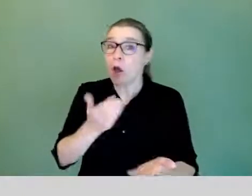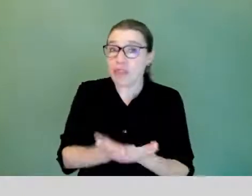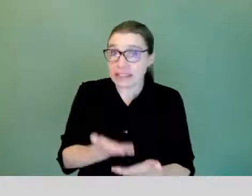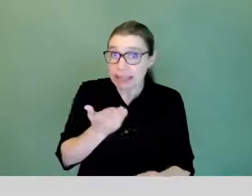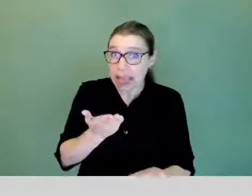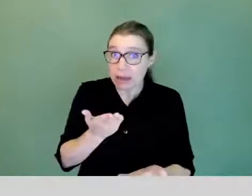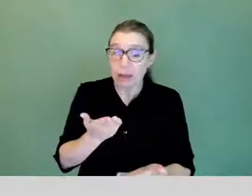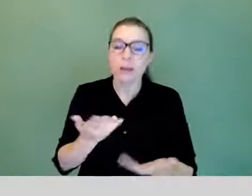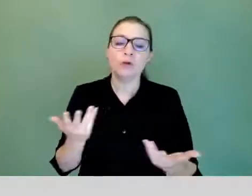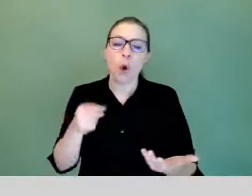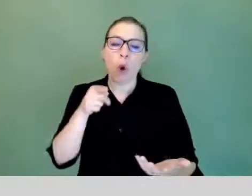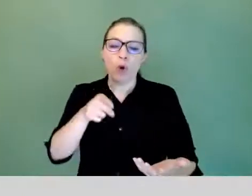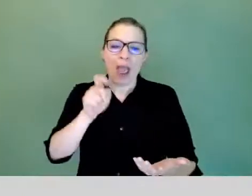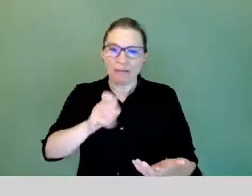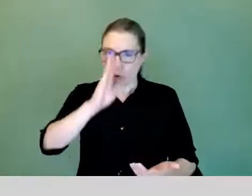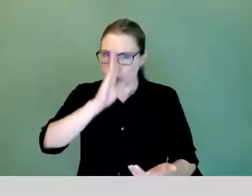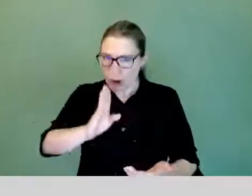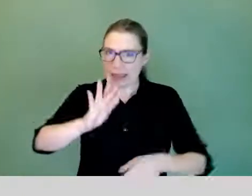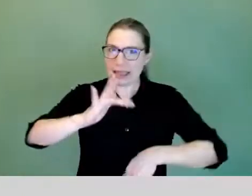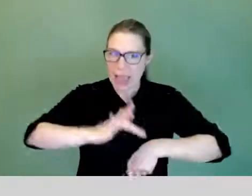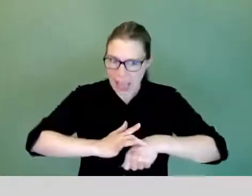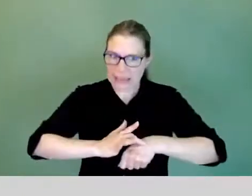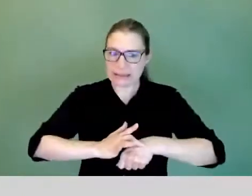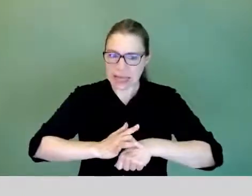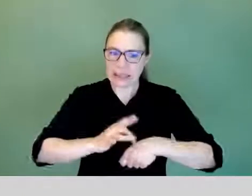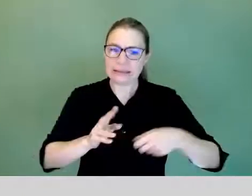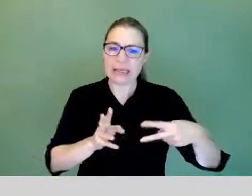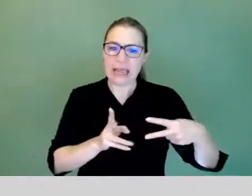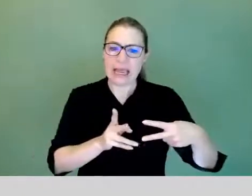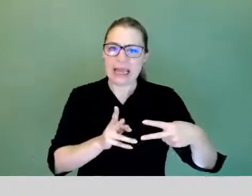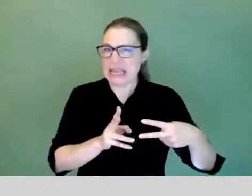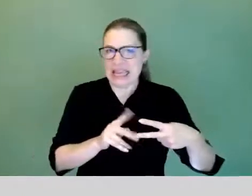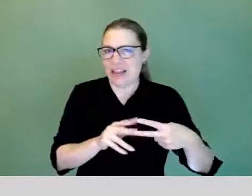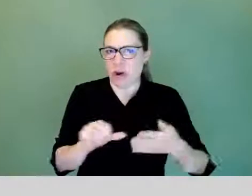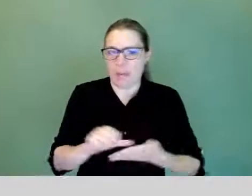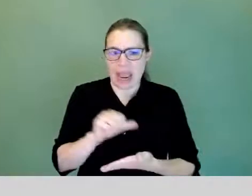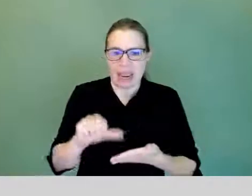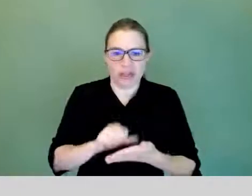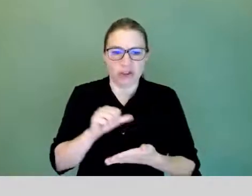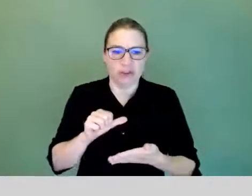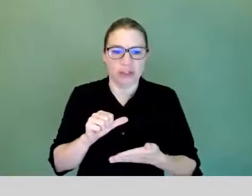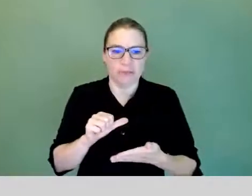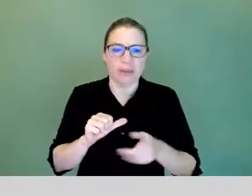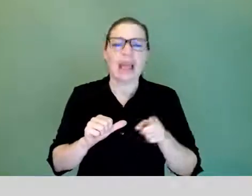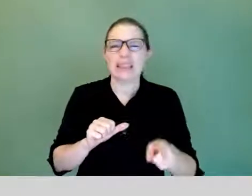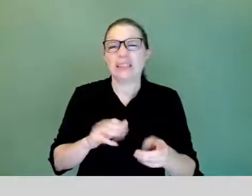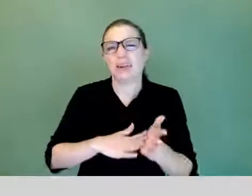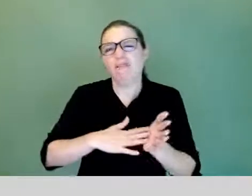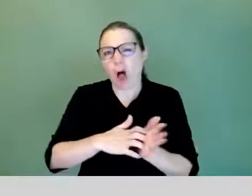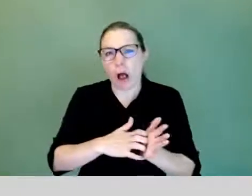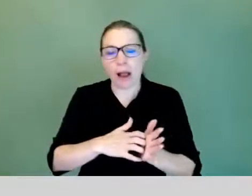so user can directly access either page. And it's a flaw.